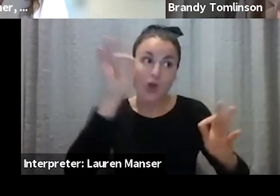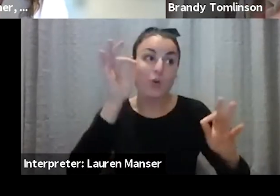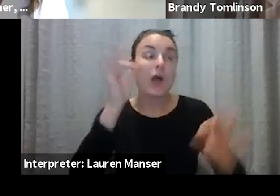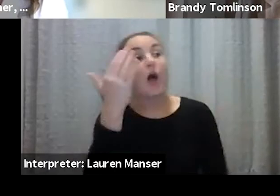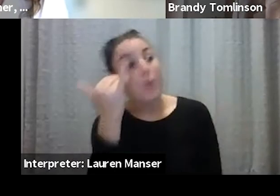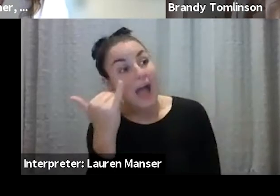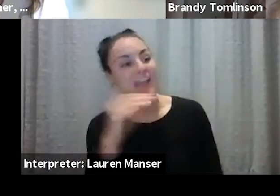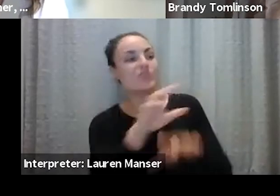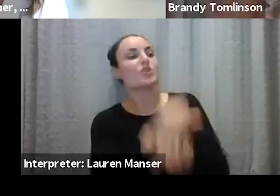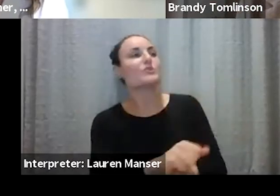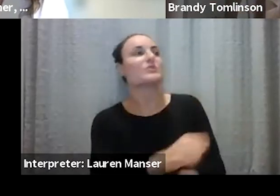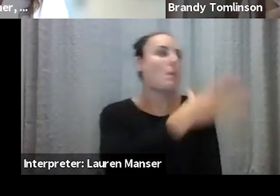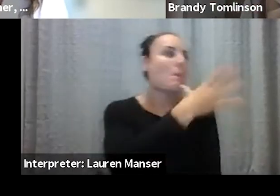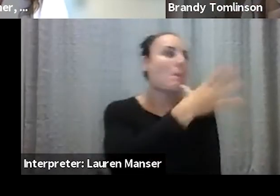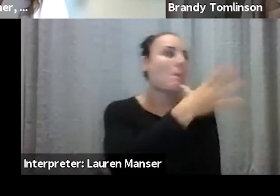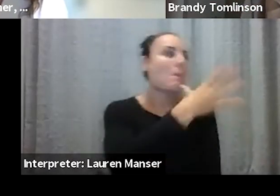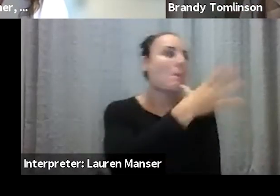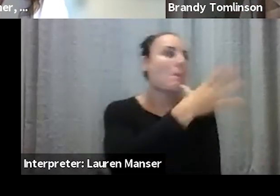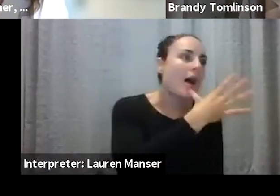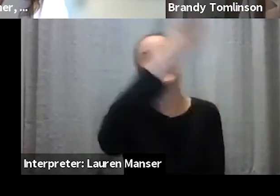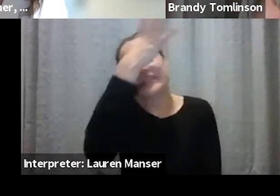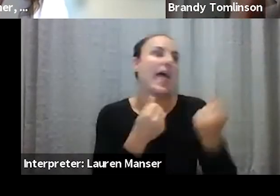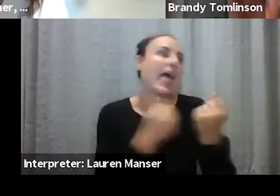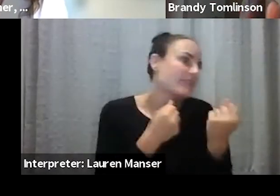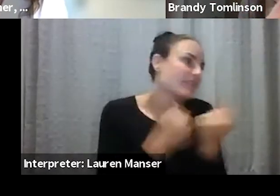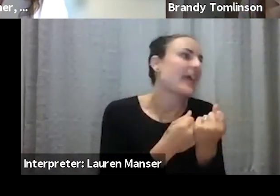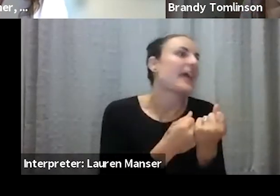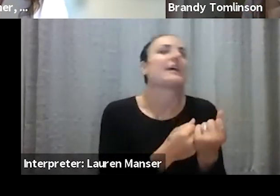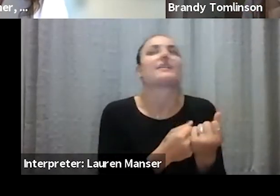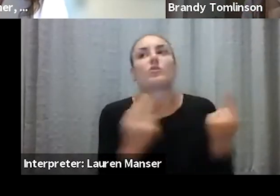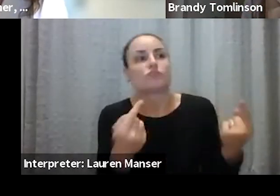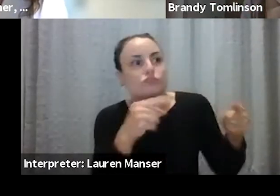or their legal guardian advocate for them when they were in high school, middle school, elementary school.